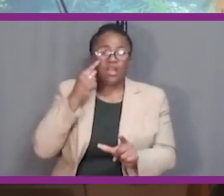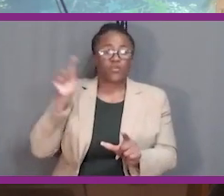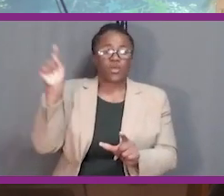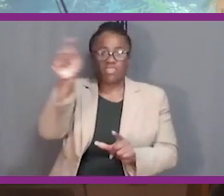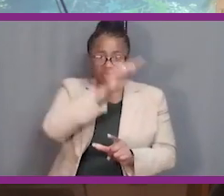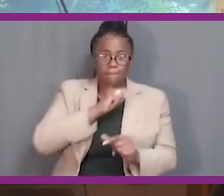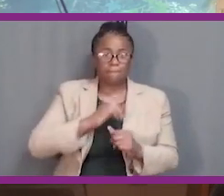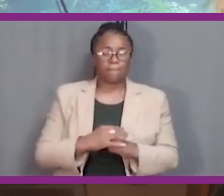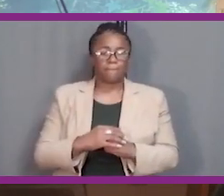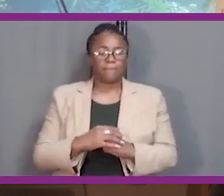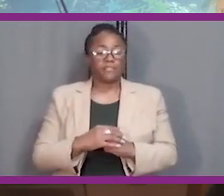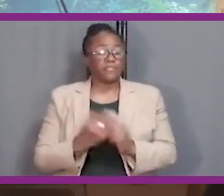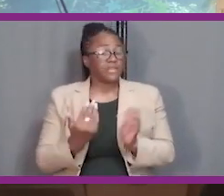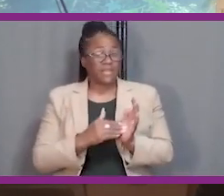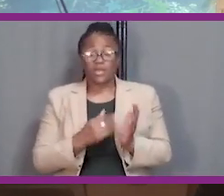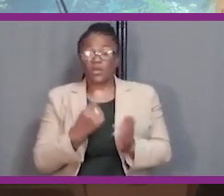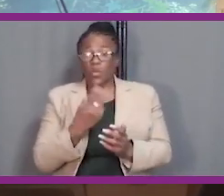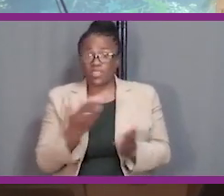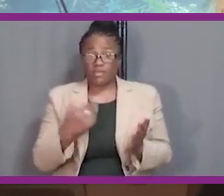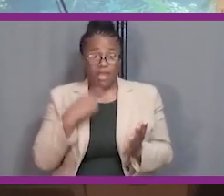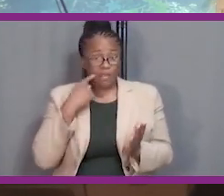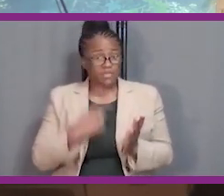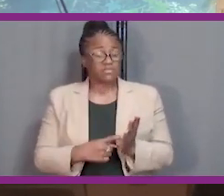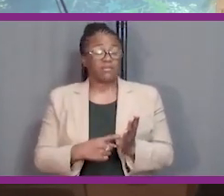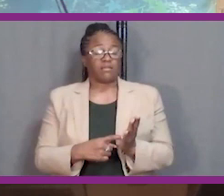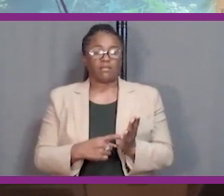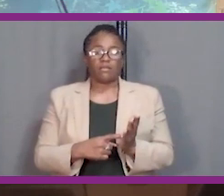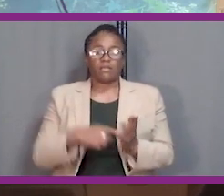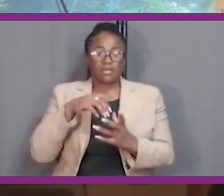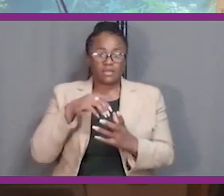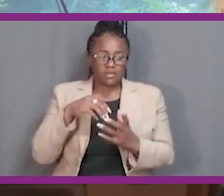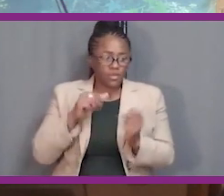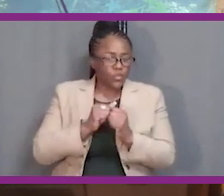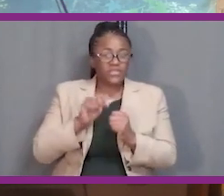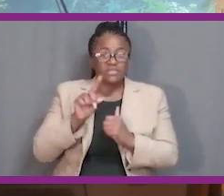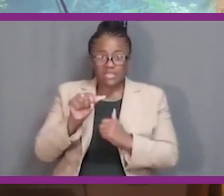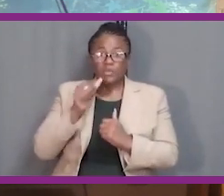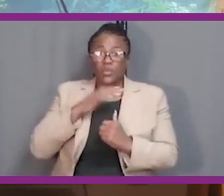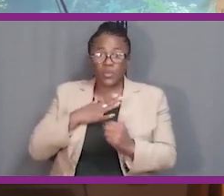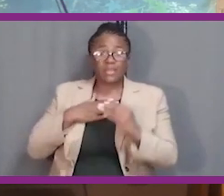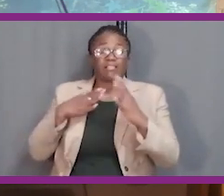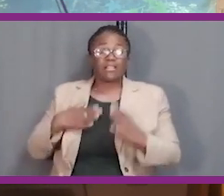leaders around the world is historically blind women have been separated from deaf women, from